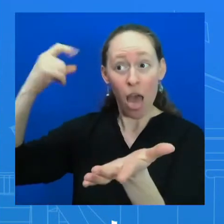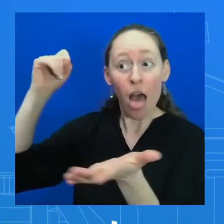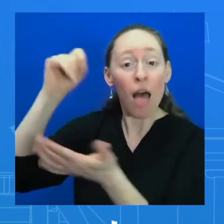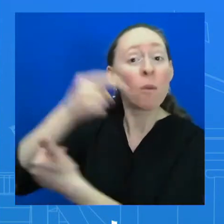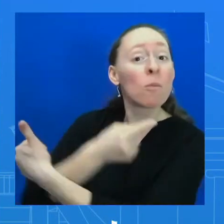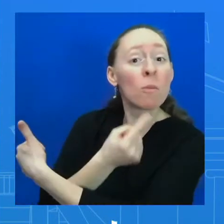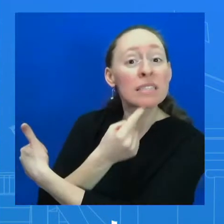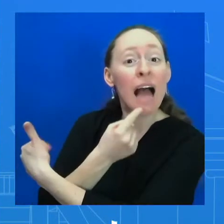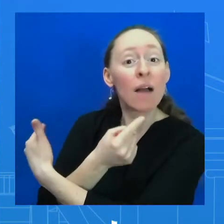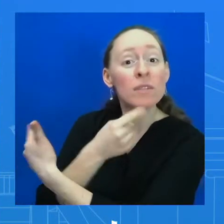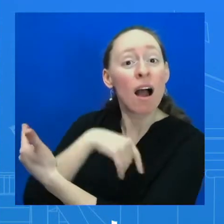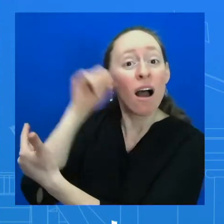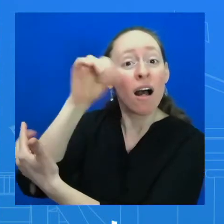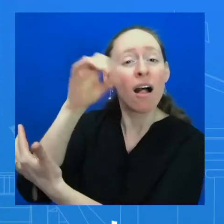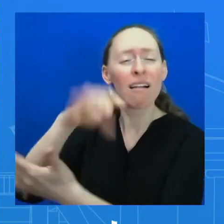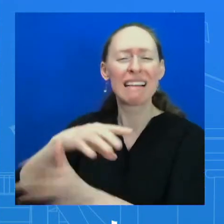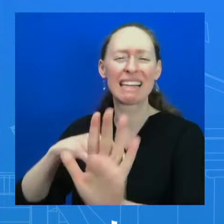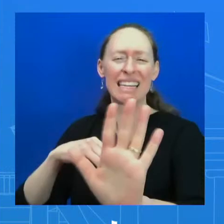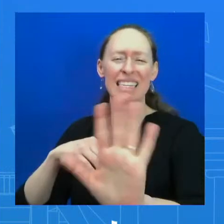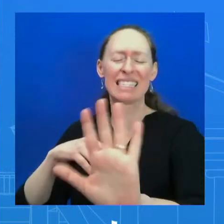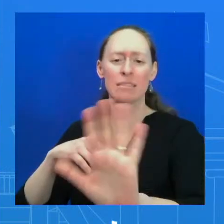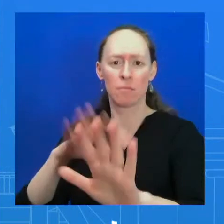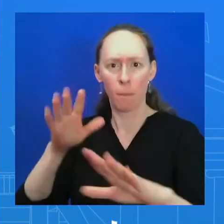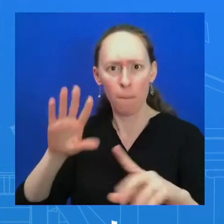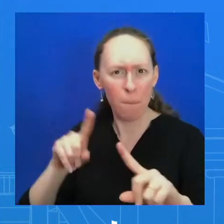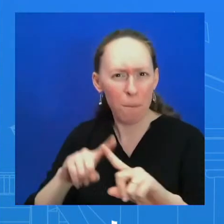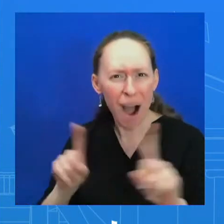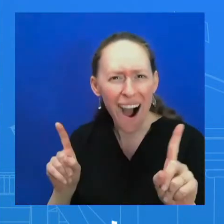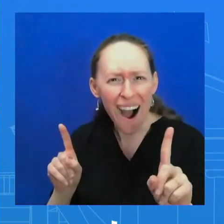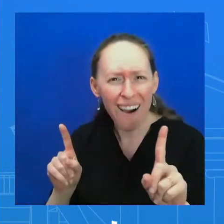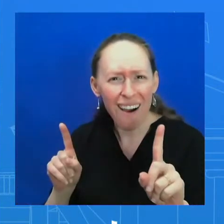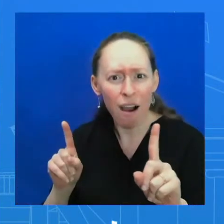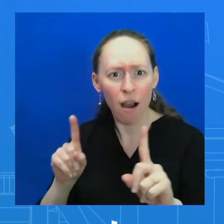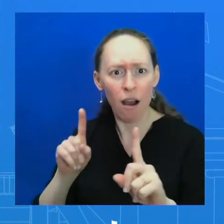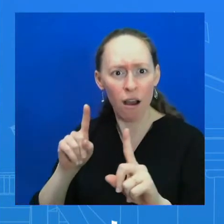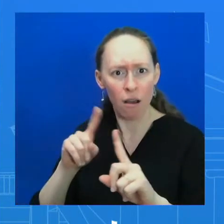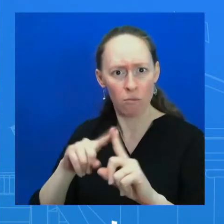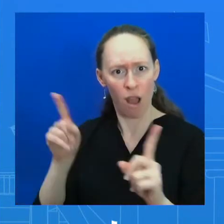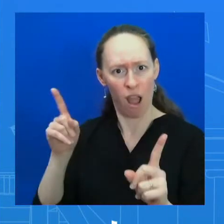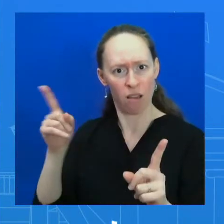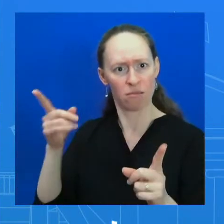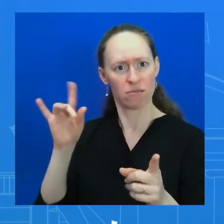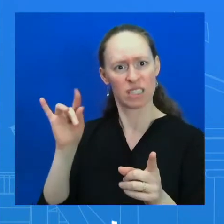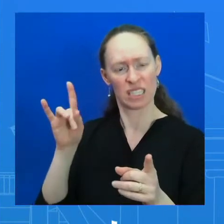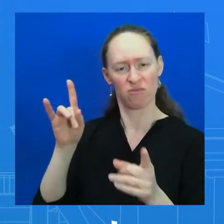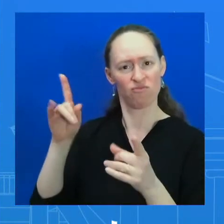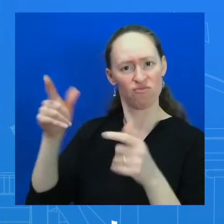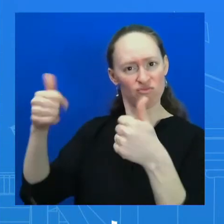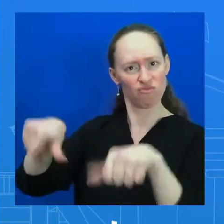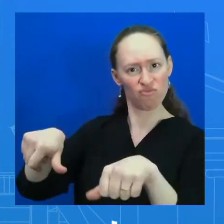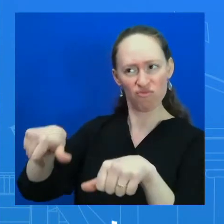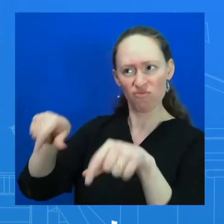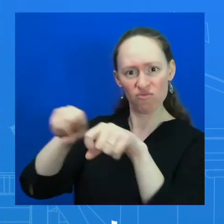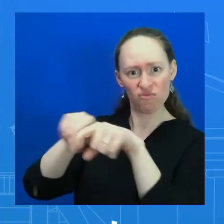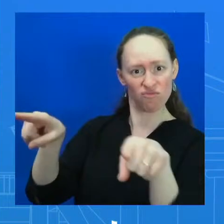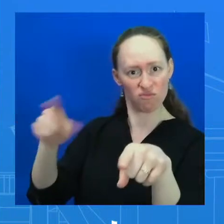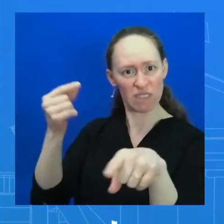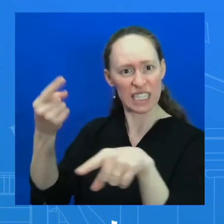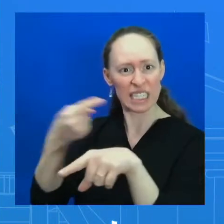to publicly disclose that he had shared this letter and the contents of that letter with the media, can you say whether the President has read it?